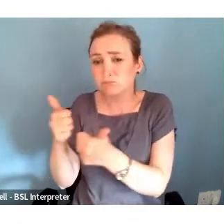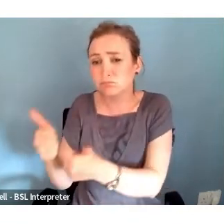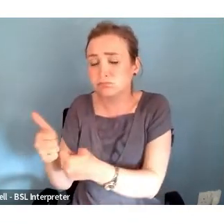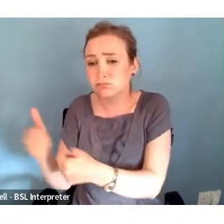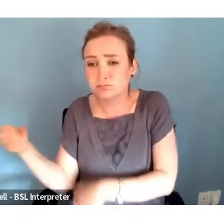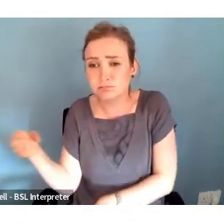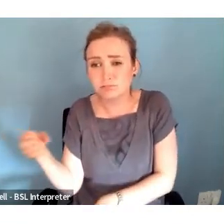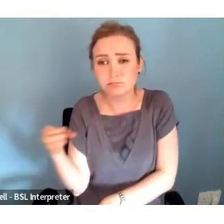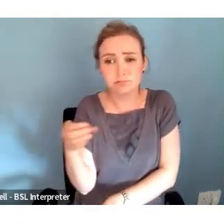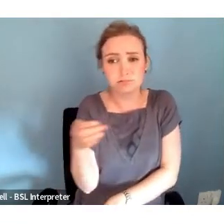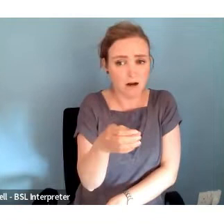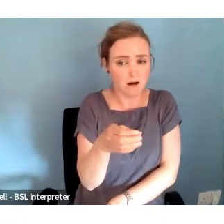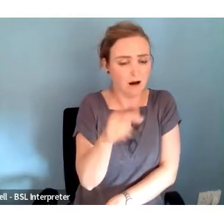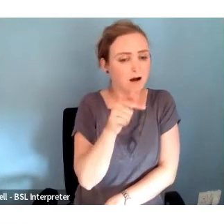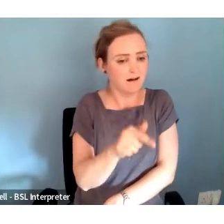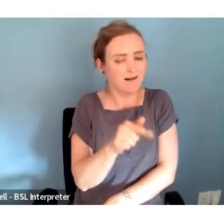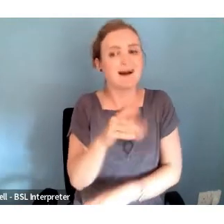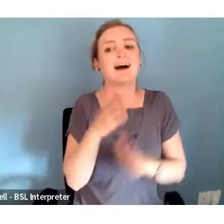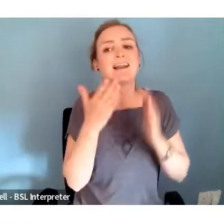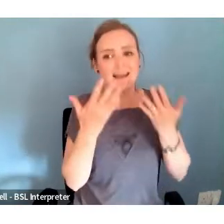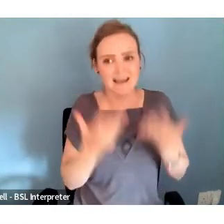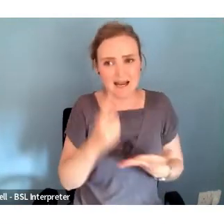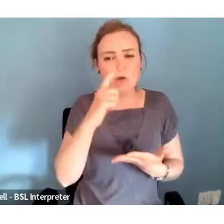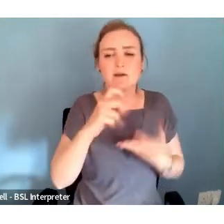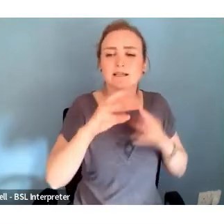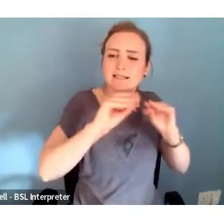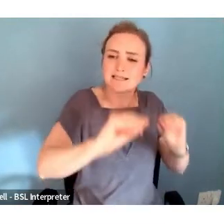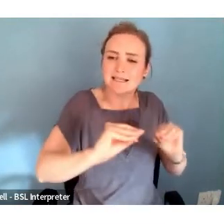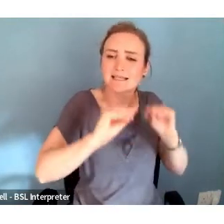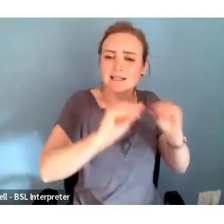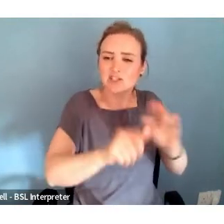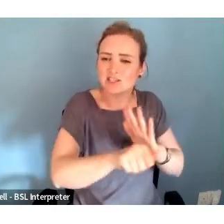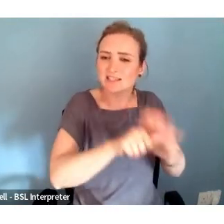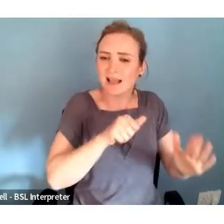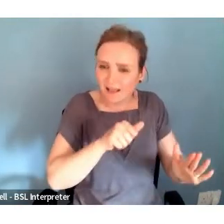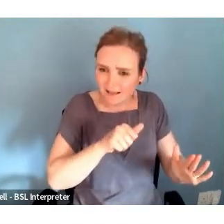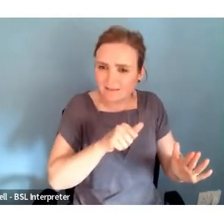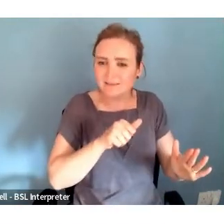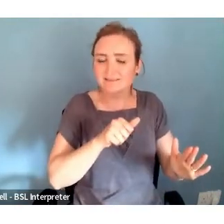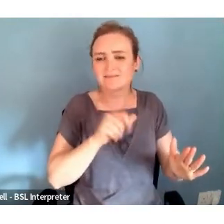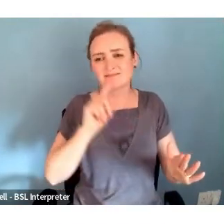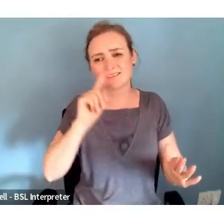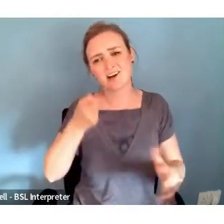bit harder to train. As Alex just said: